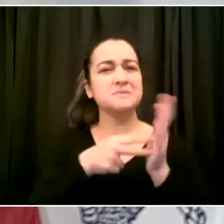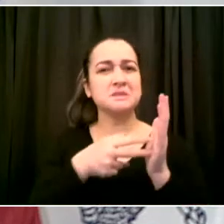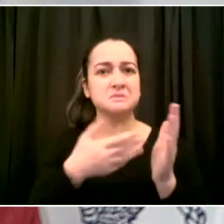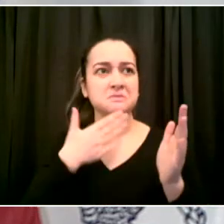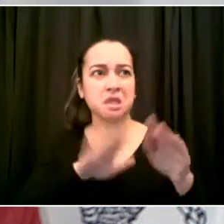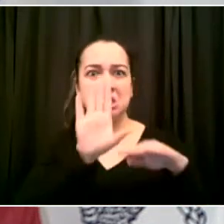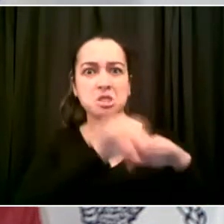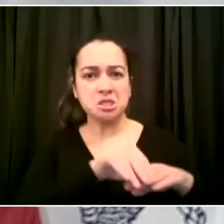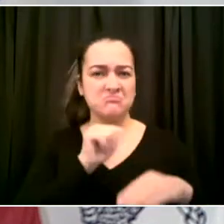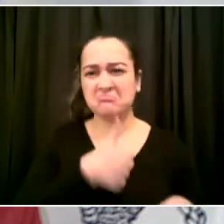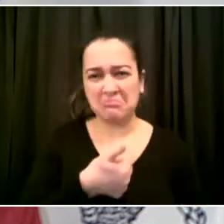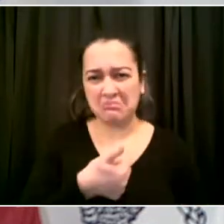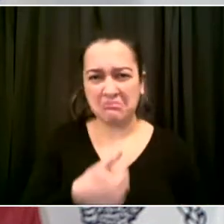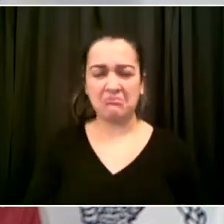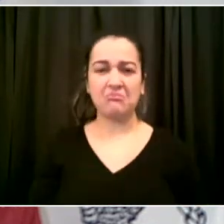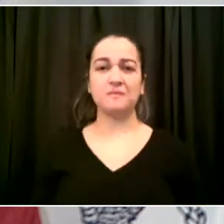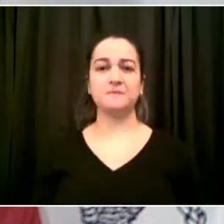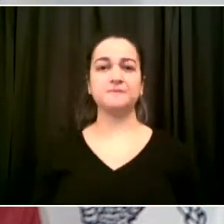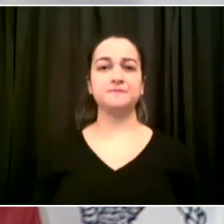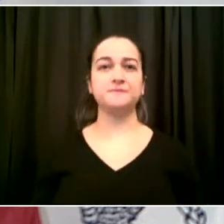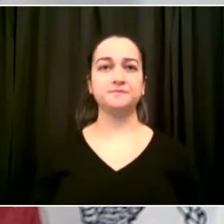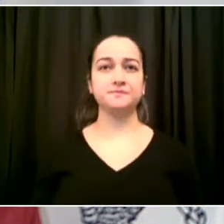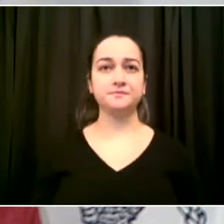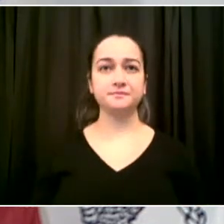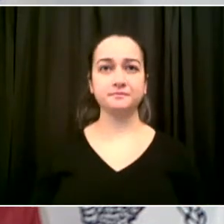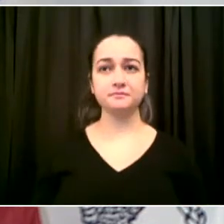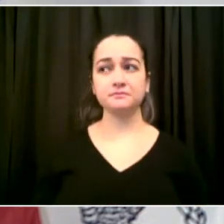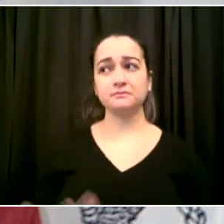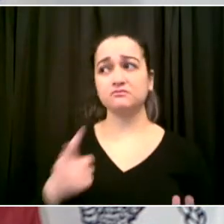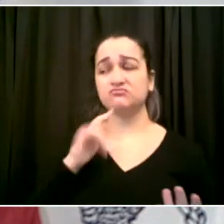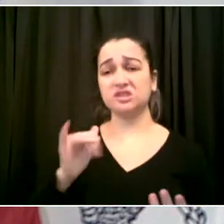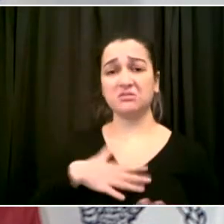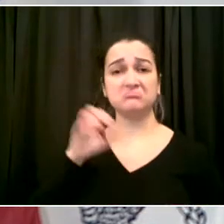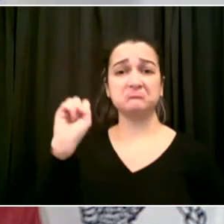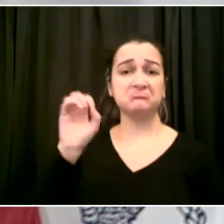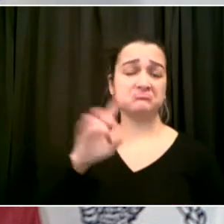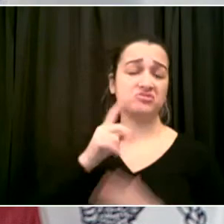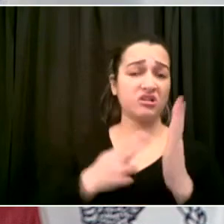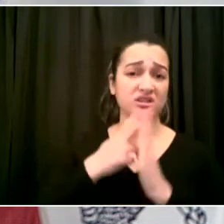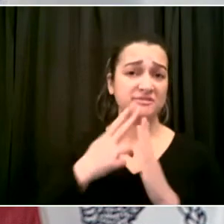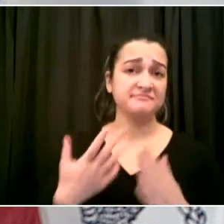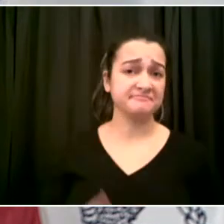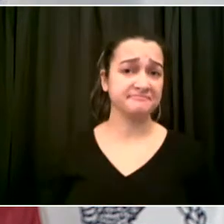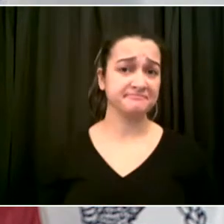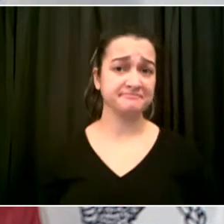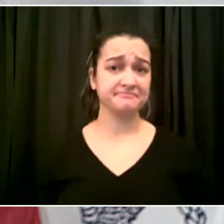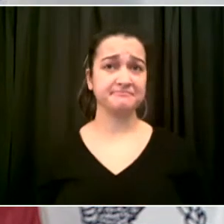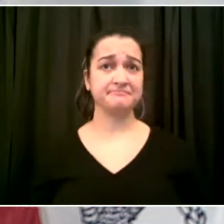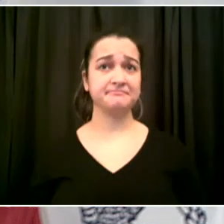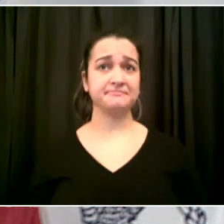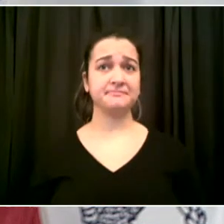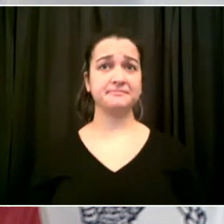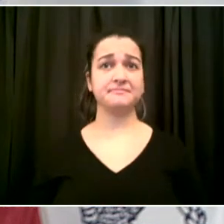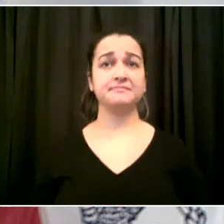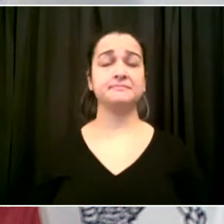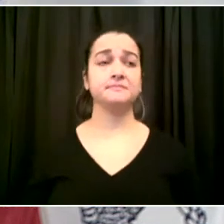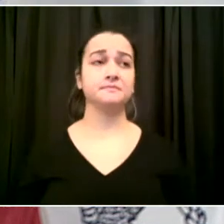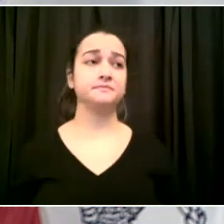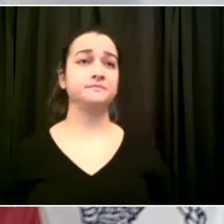ADMINISTRATION IS CLEAR BY THE CHOICES OF THE FOLKS I HAVE MADE AND THE IMPACT THEY ARE MAKING. SO THAT'S THE